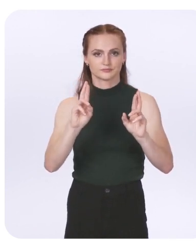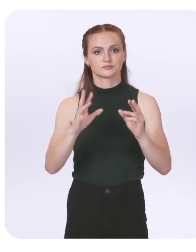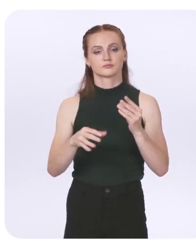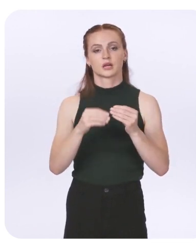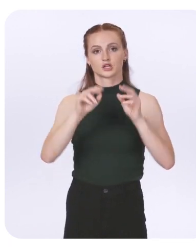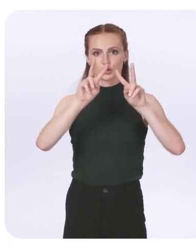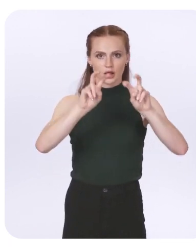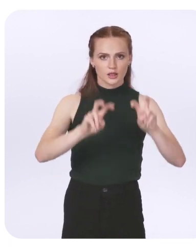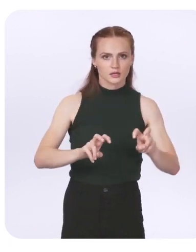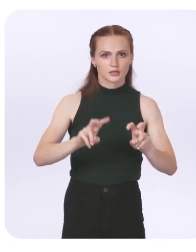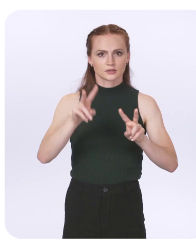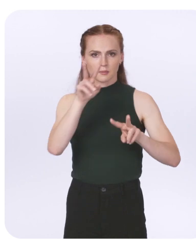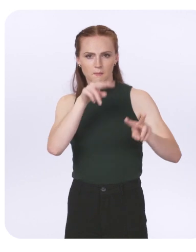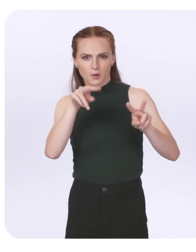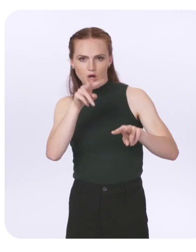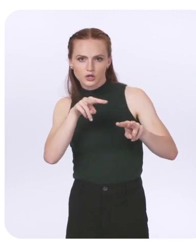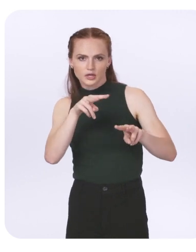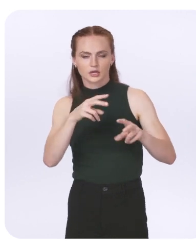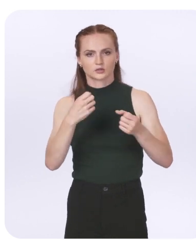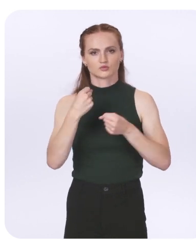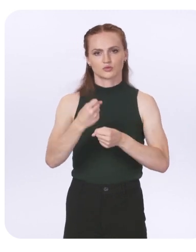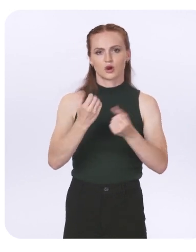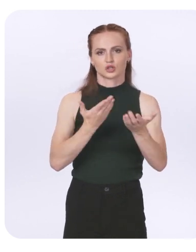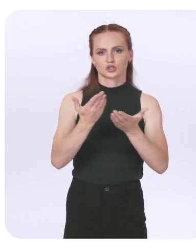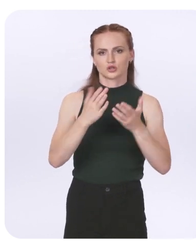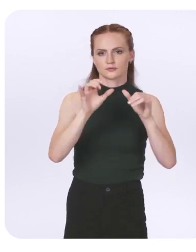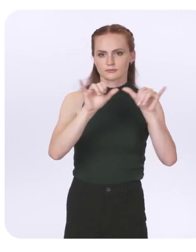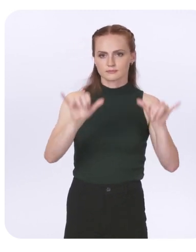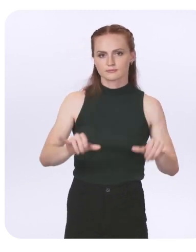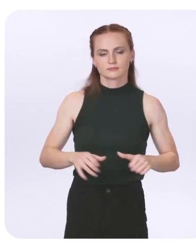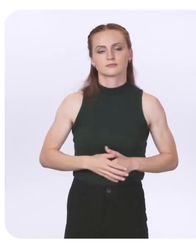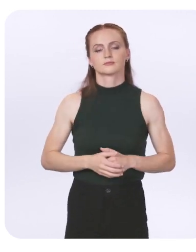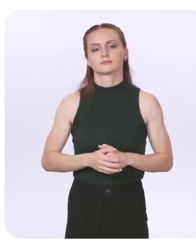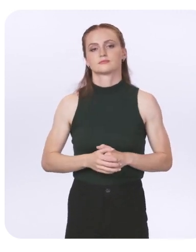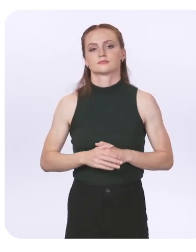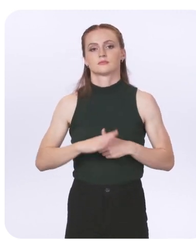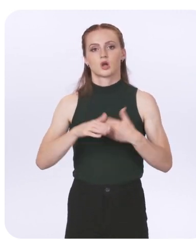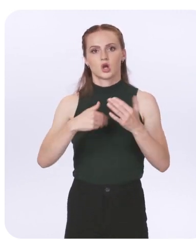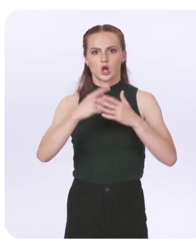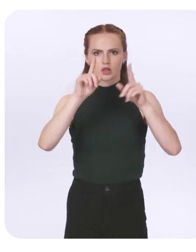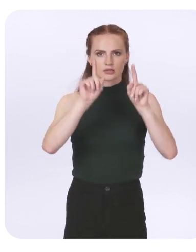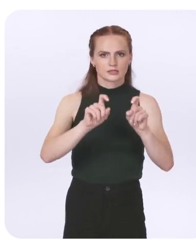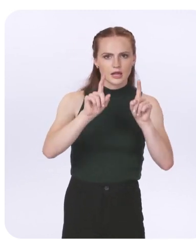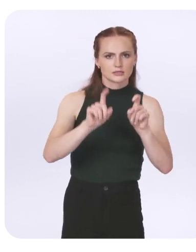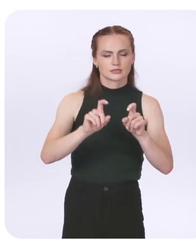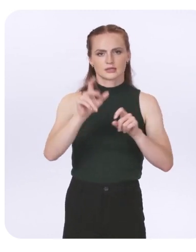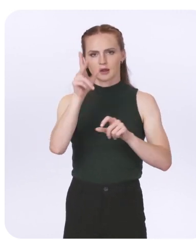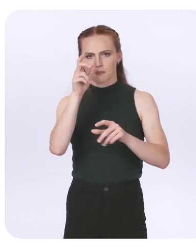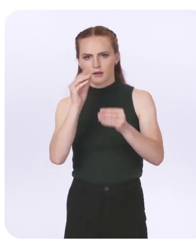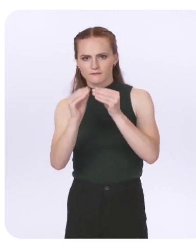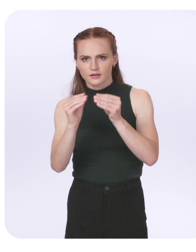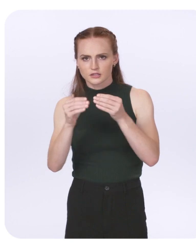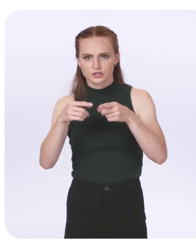a stronger server architecture and all the testing and bug fixing during the alpha really helped us to have